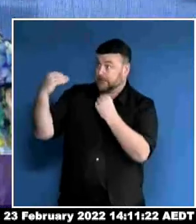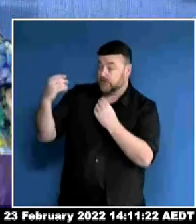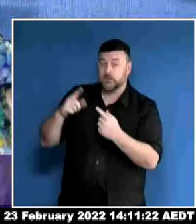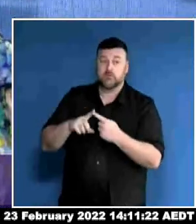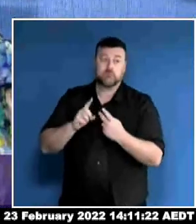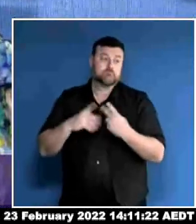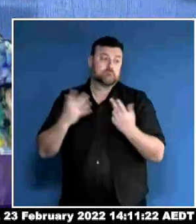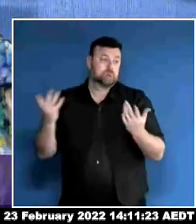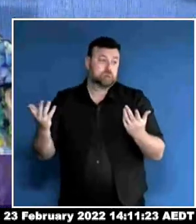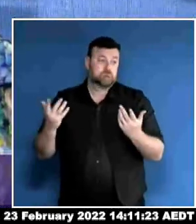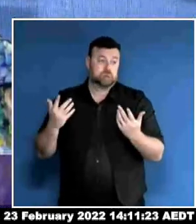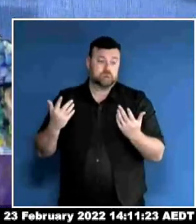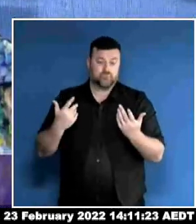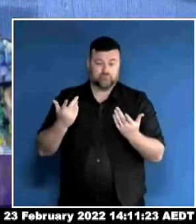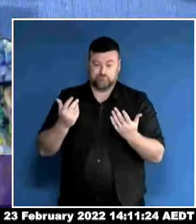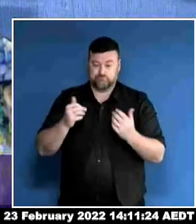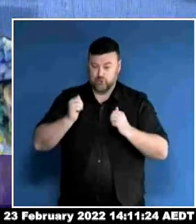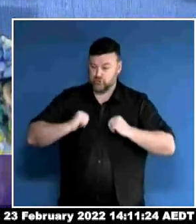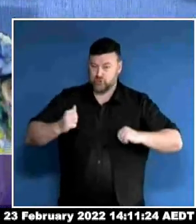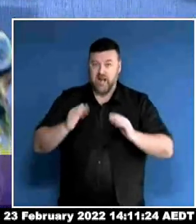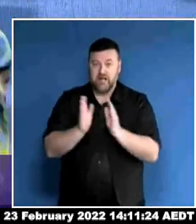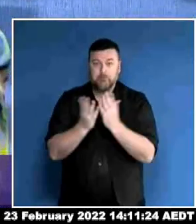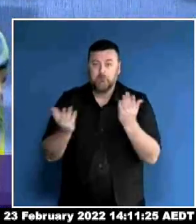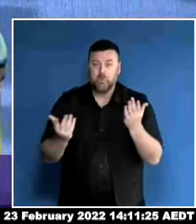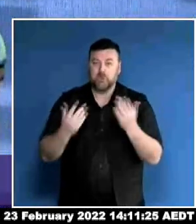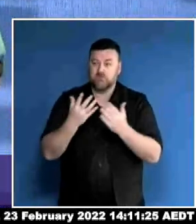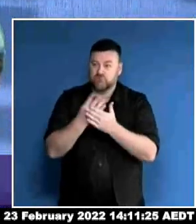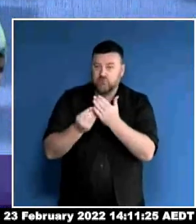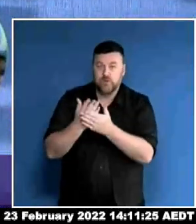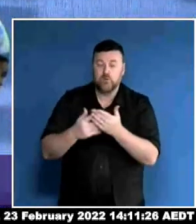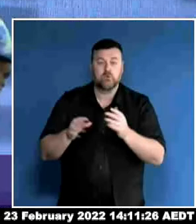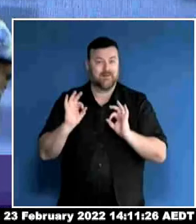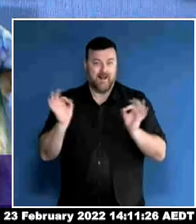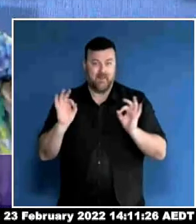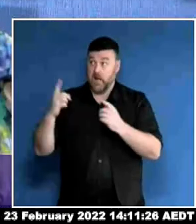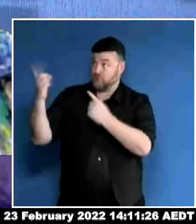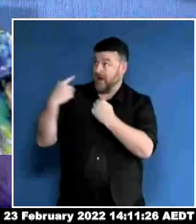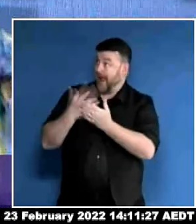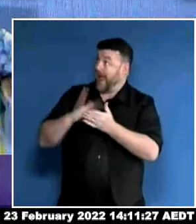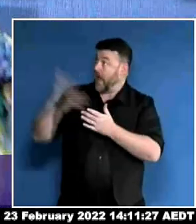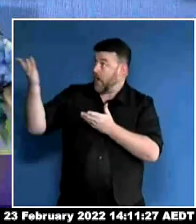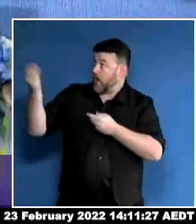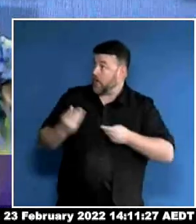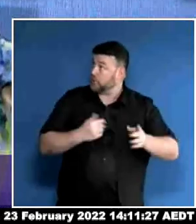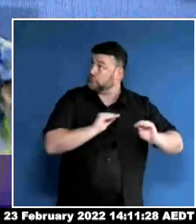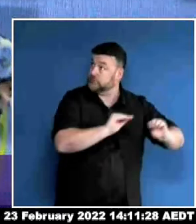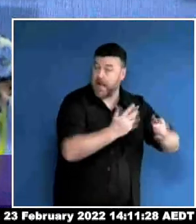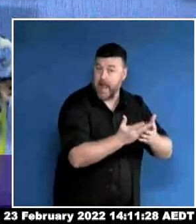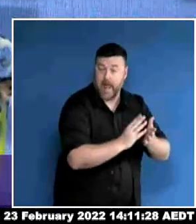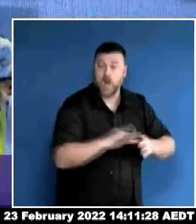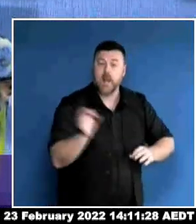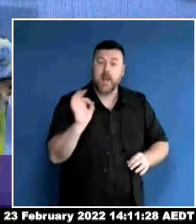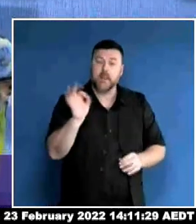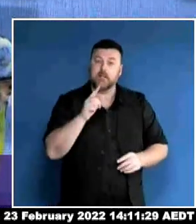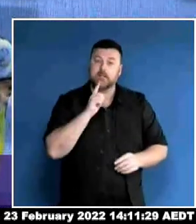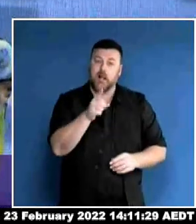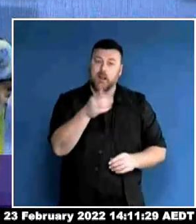participants, and you ultimately started to develop your own training manuals.